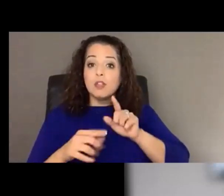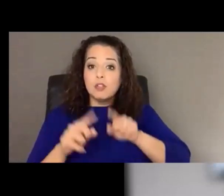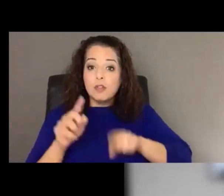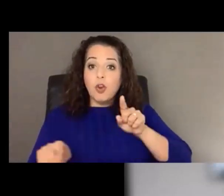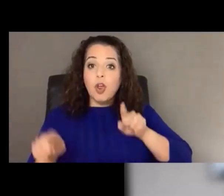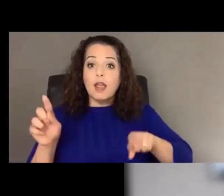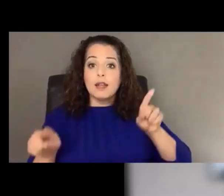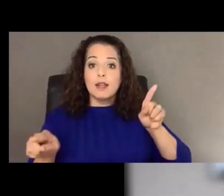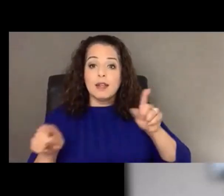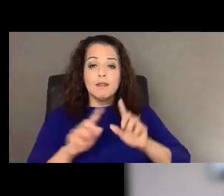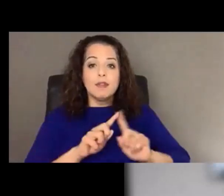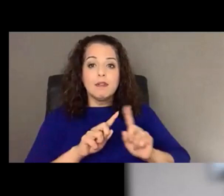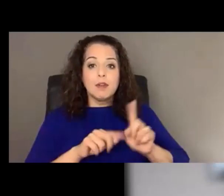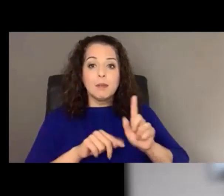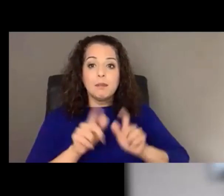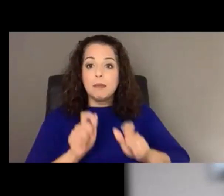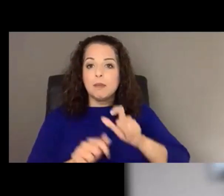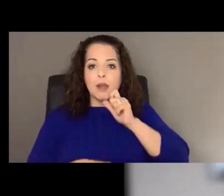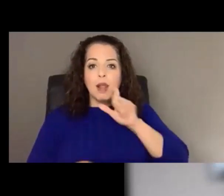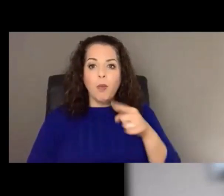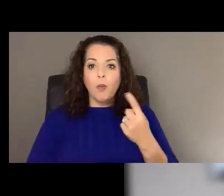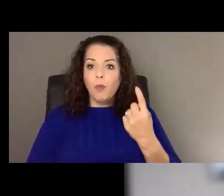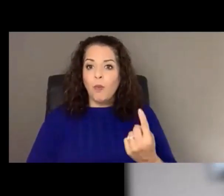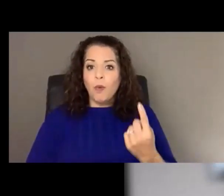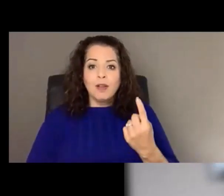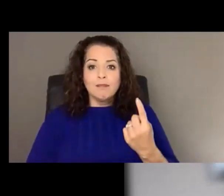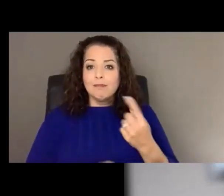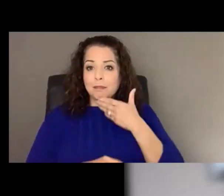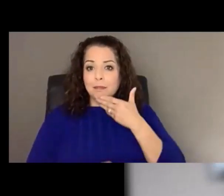There is no single one best option.